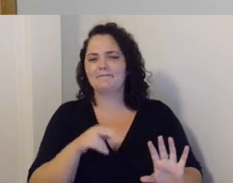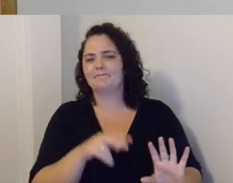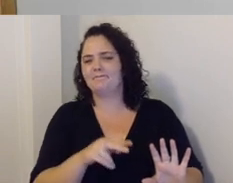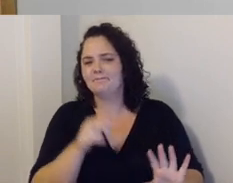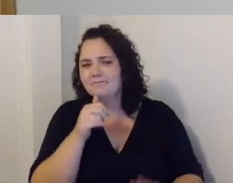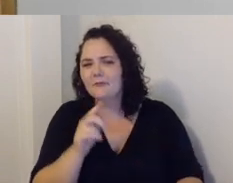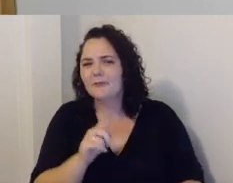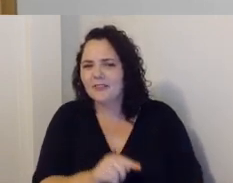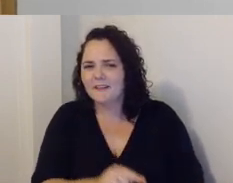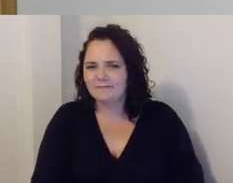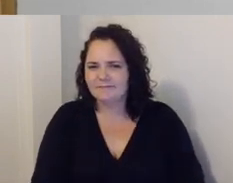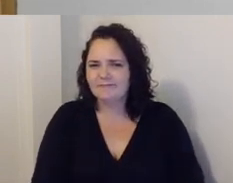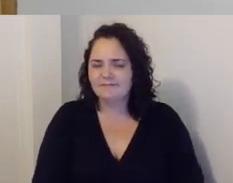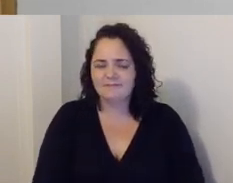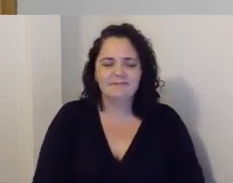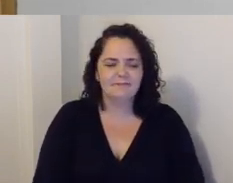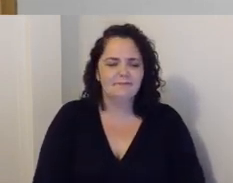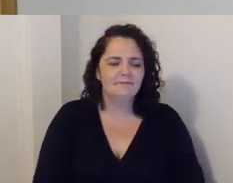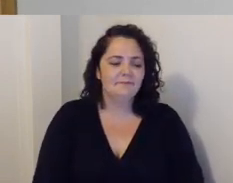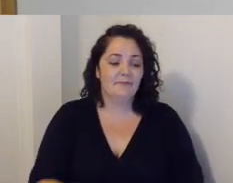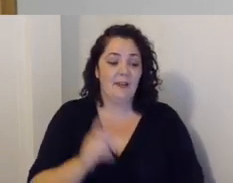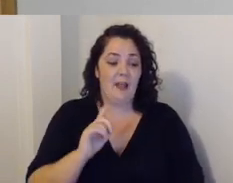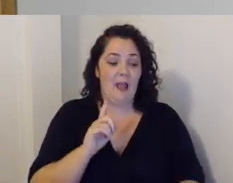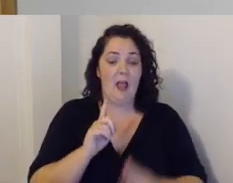coming down to her leg, I'm going to start to fill it in and I'm going to see her leg